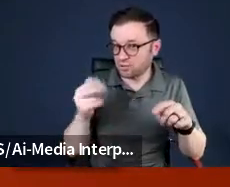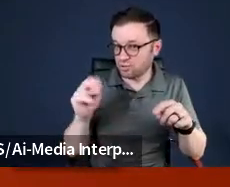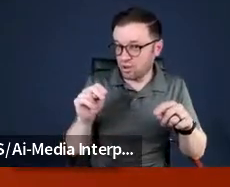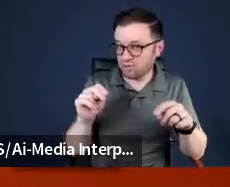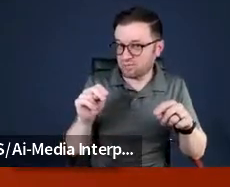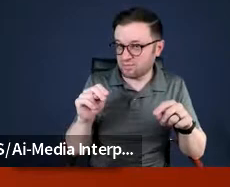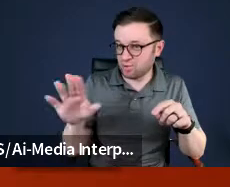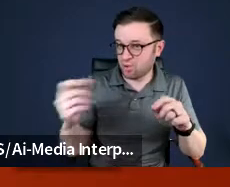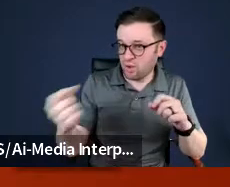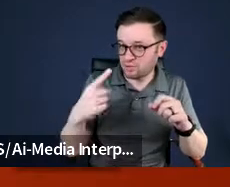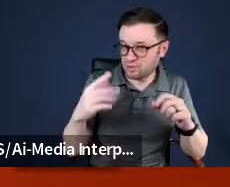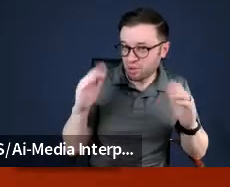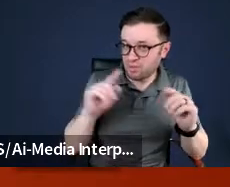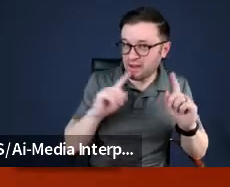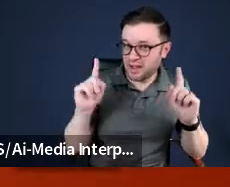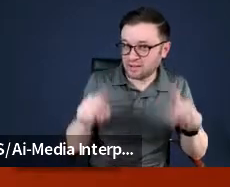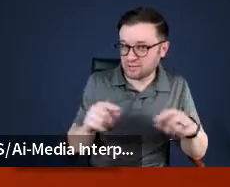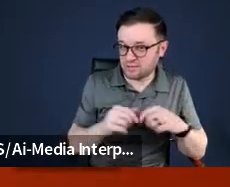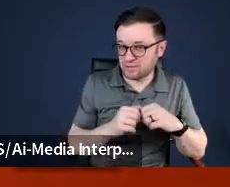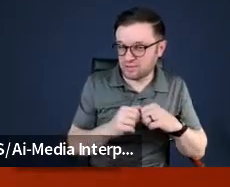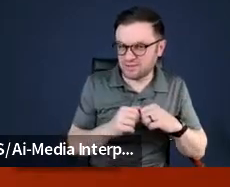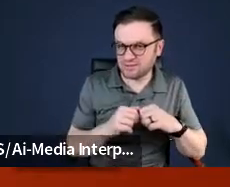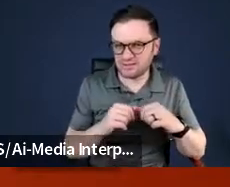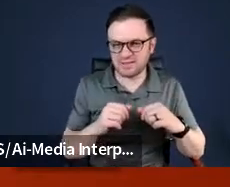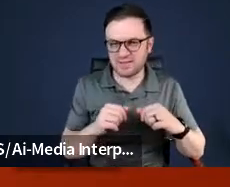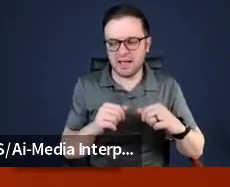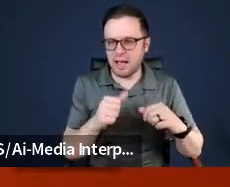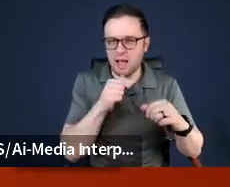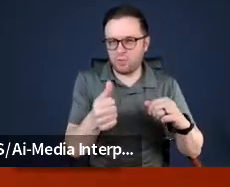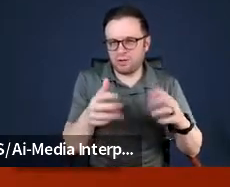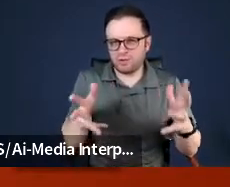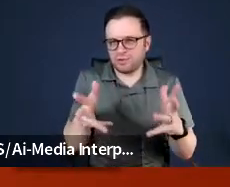have never seen anybody who is in excess tech specialists recommend any of them.